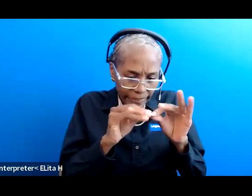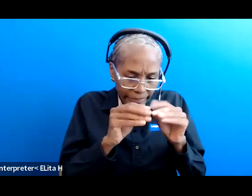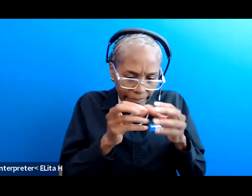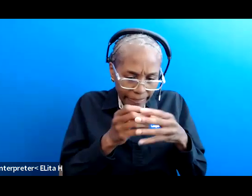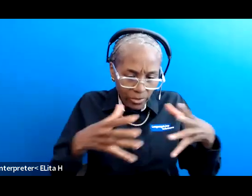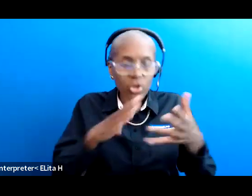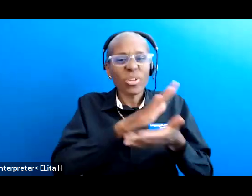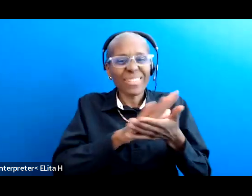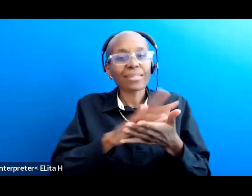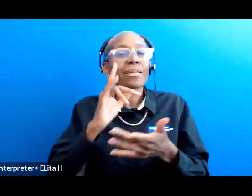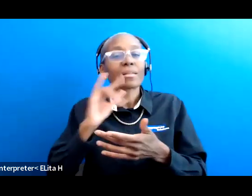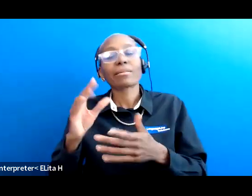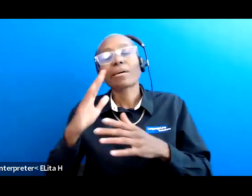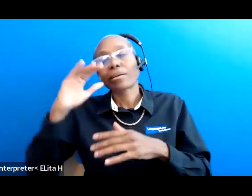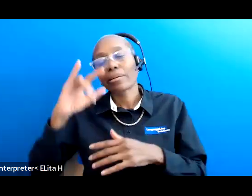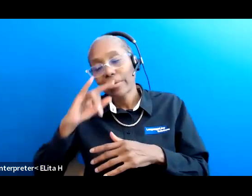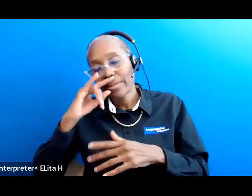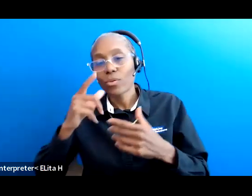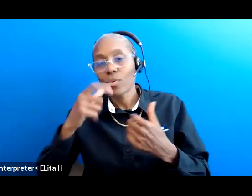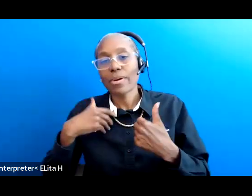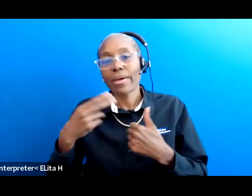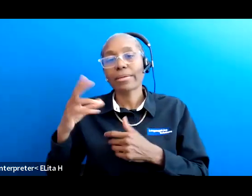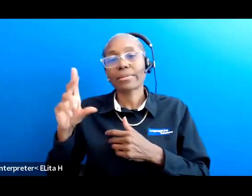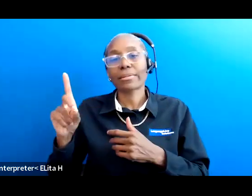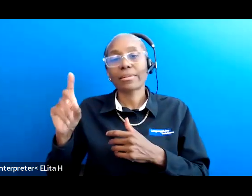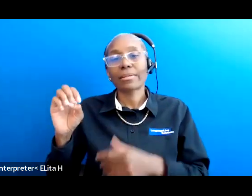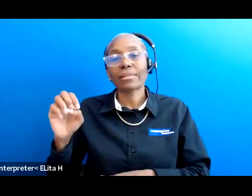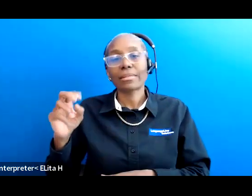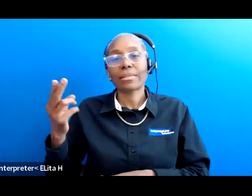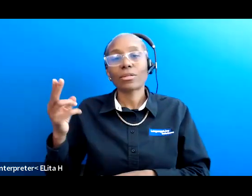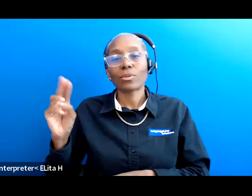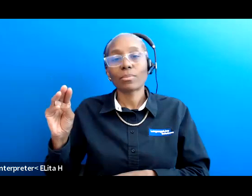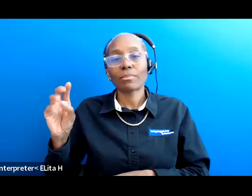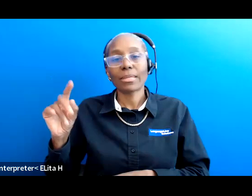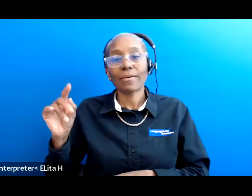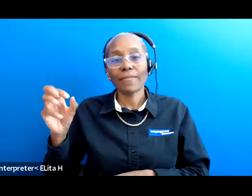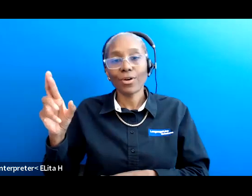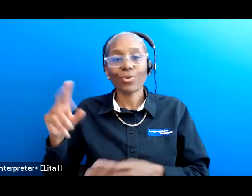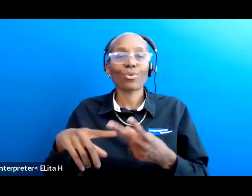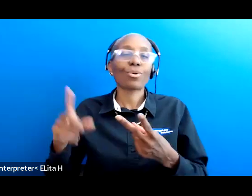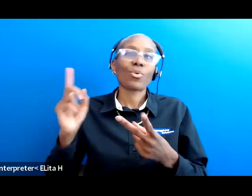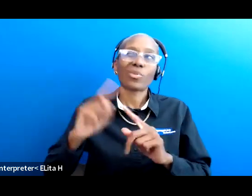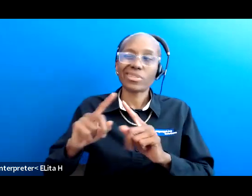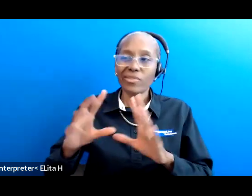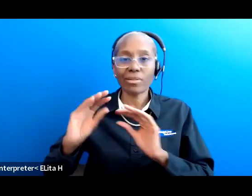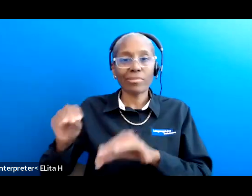But anyway, it helped for a little while. And so I thought, well, this is kind of a cool thing. If you are going someplace where you know there's not going to